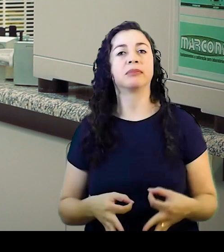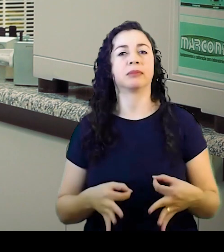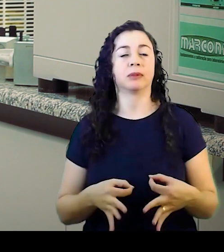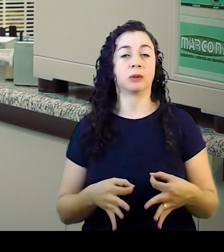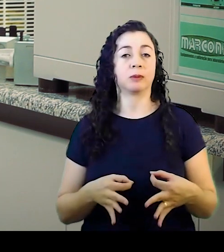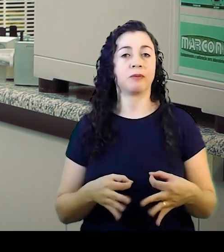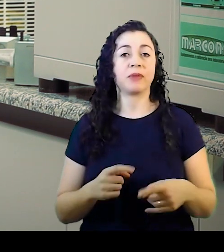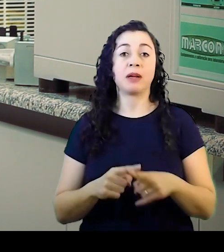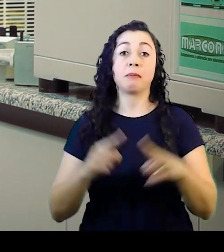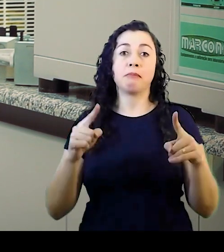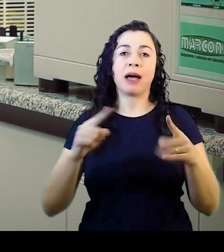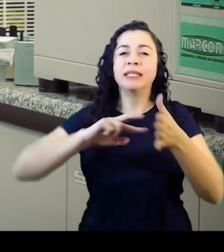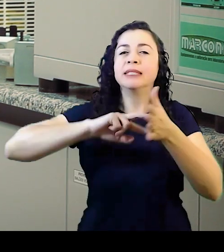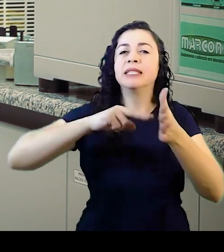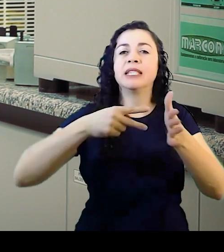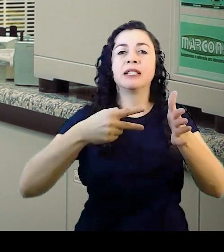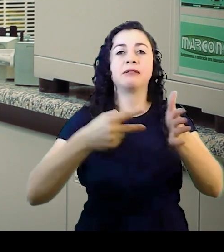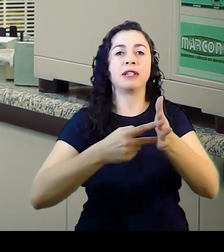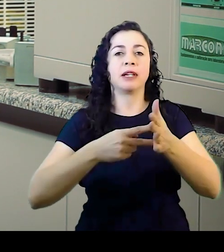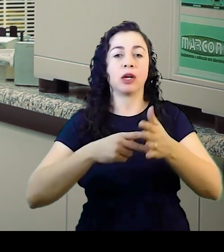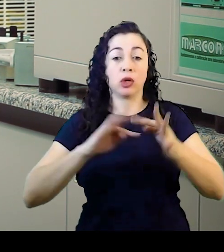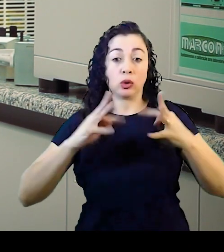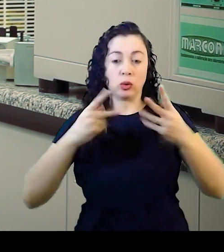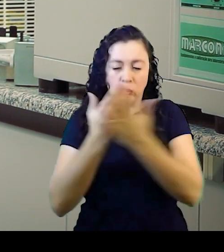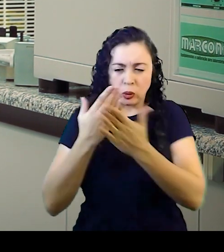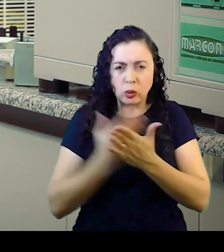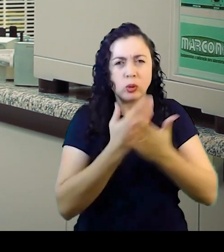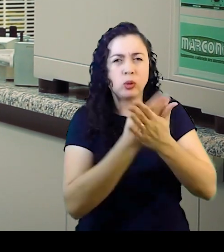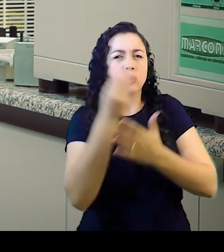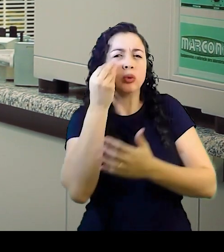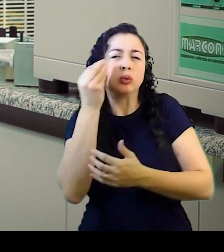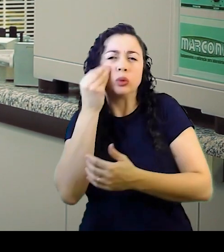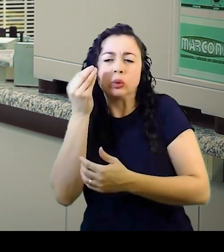This doesn't mean that everything that will be tested here,